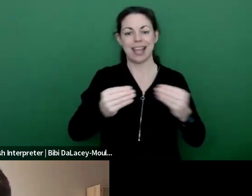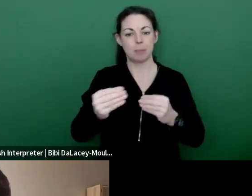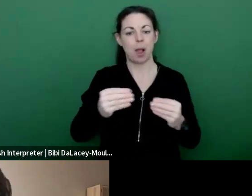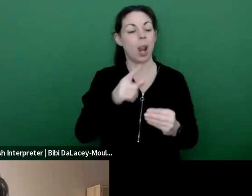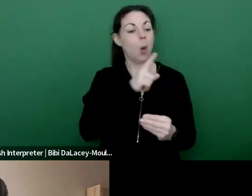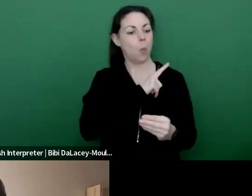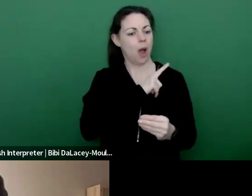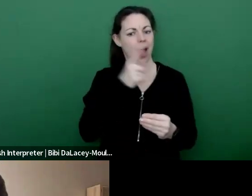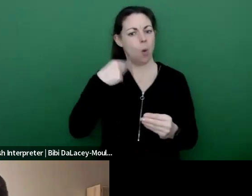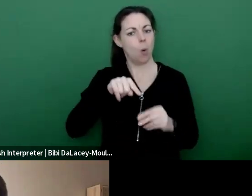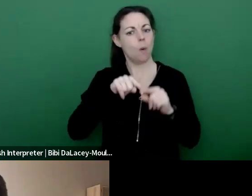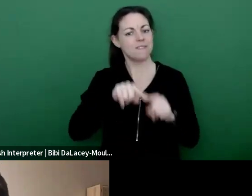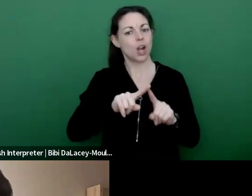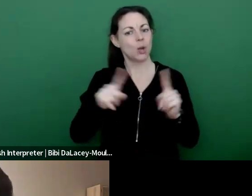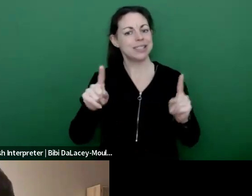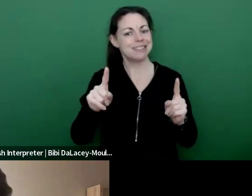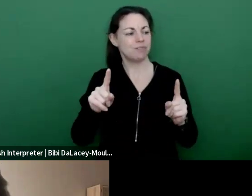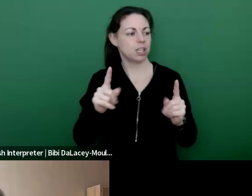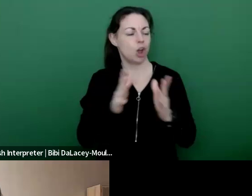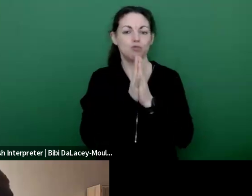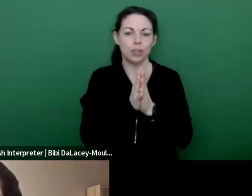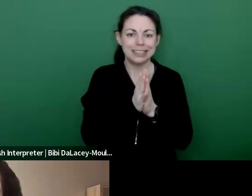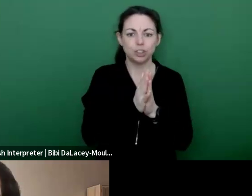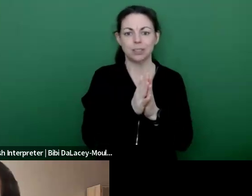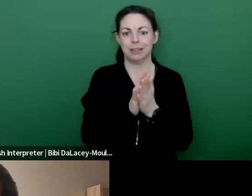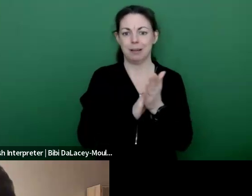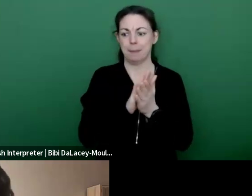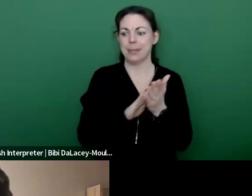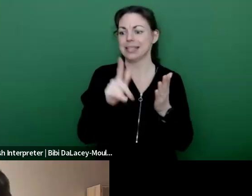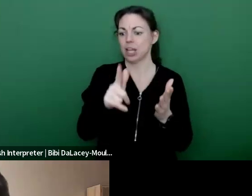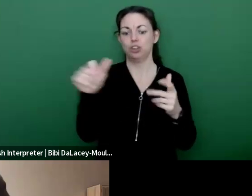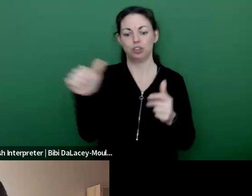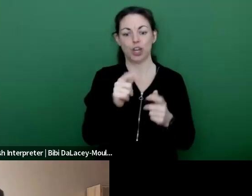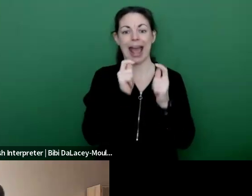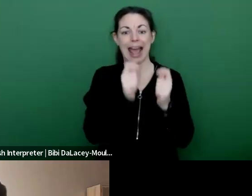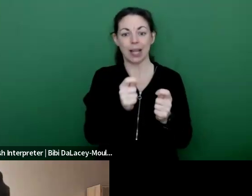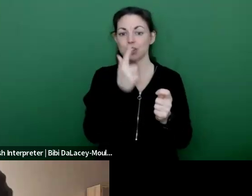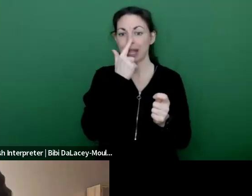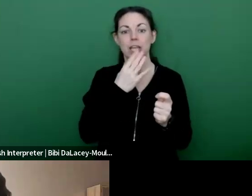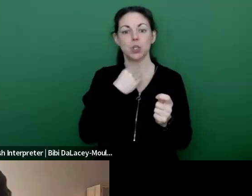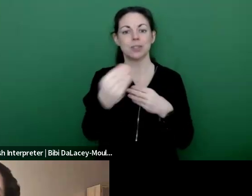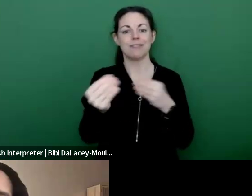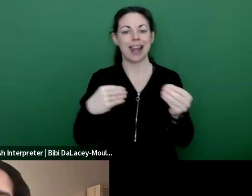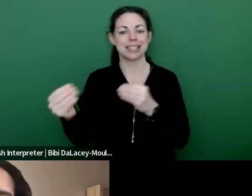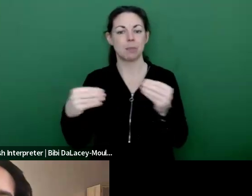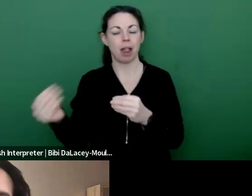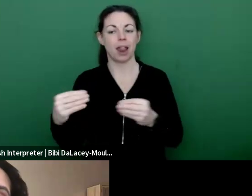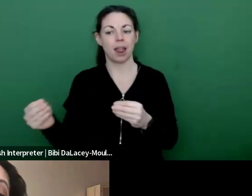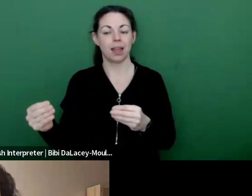holidays, and it may be better to have an allocation of leave that can be used flexibly. So people may have been saying that internally for, like, three, four years,